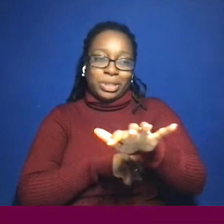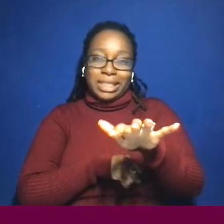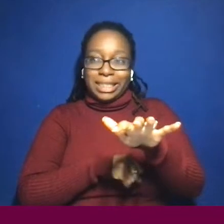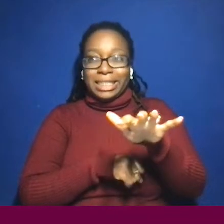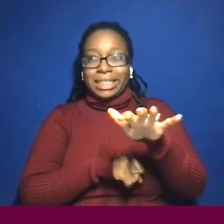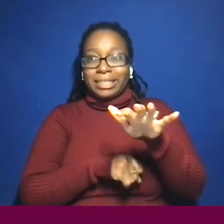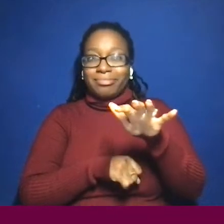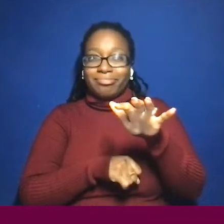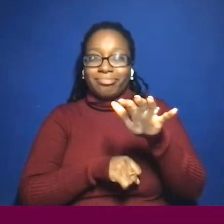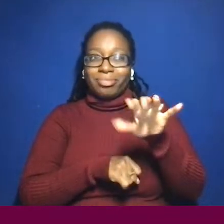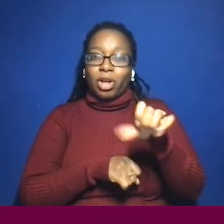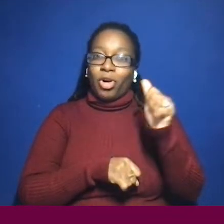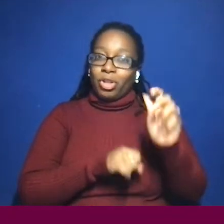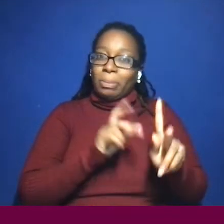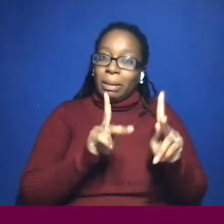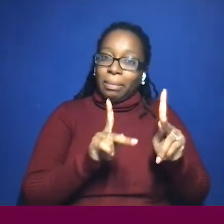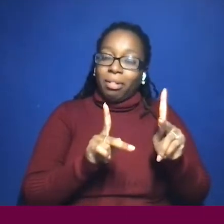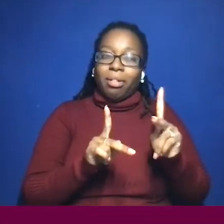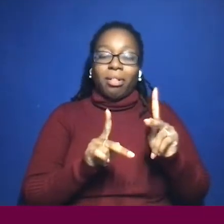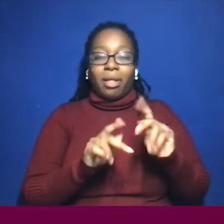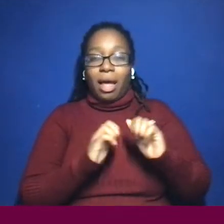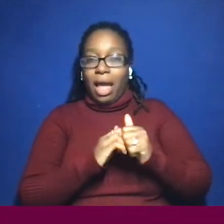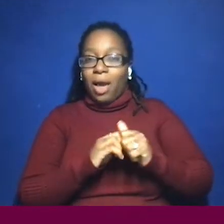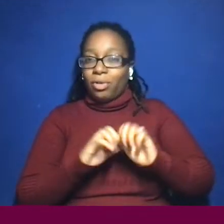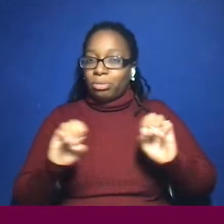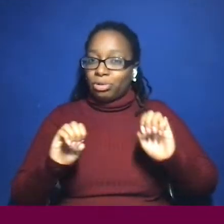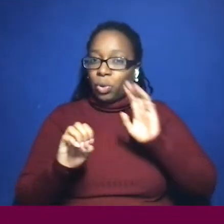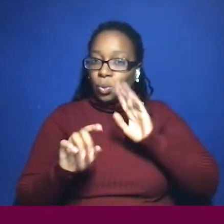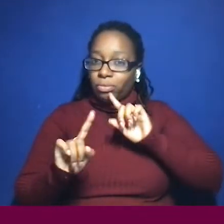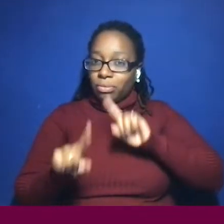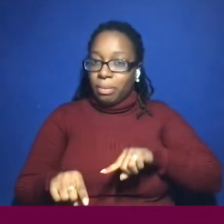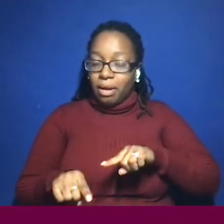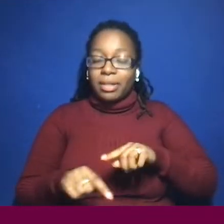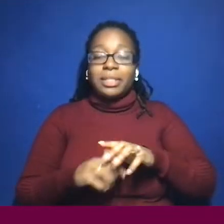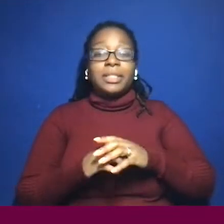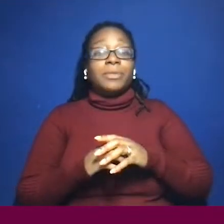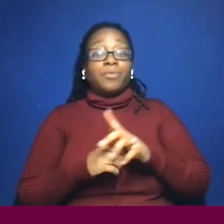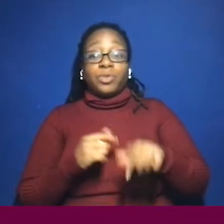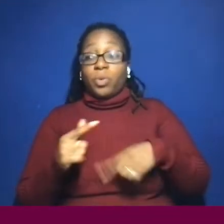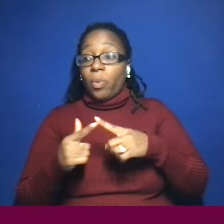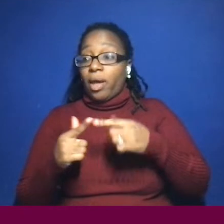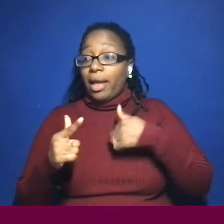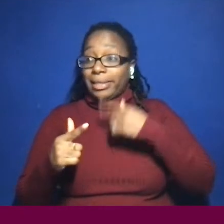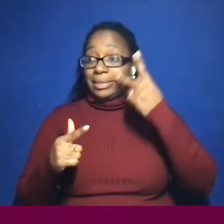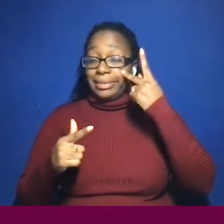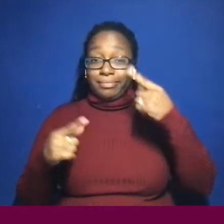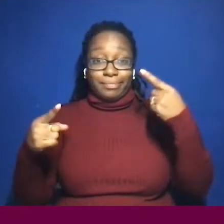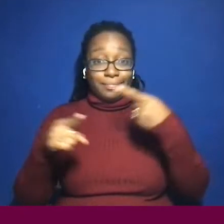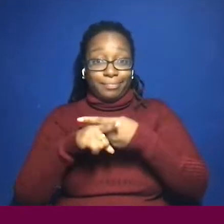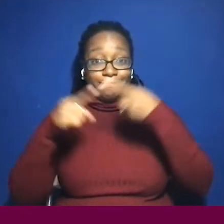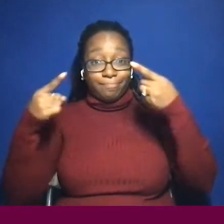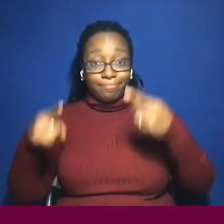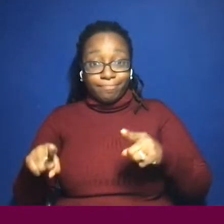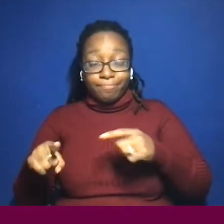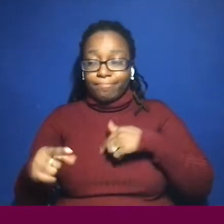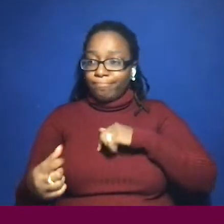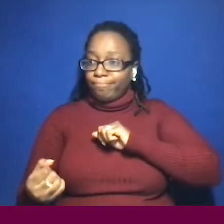the toll of those emergencies. So after having responded to conflict situations and disaster